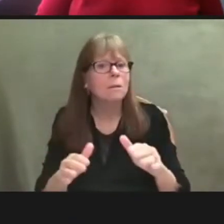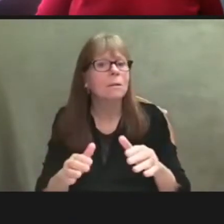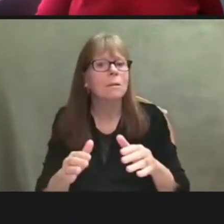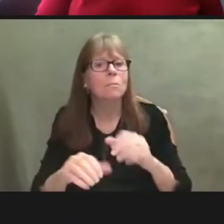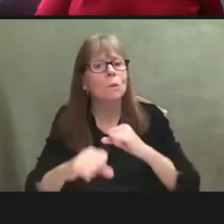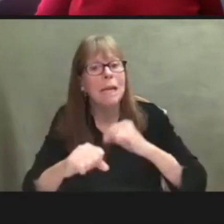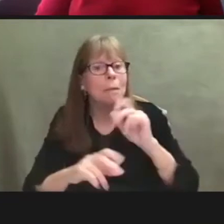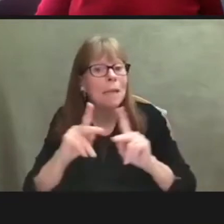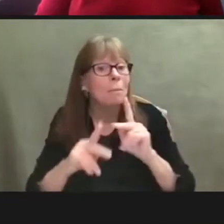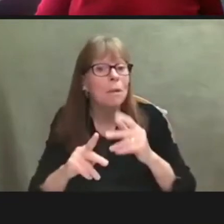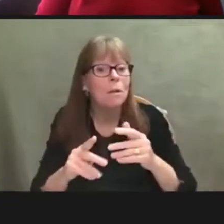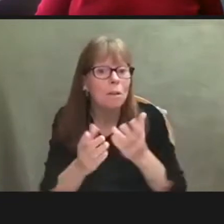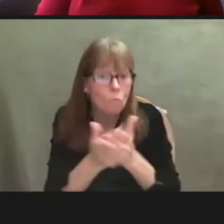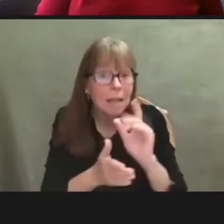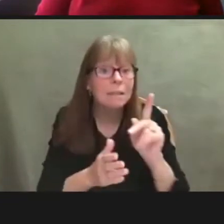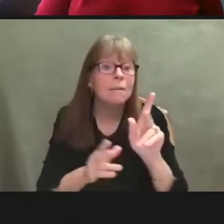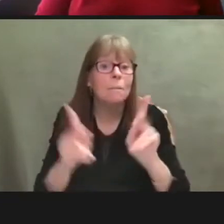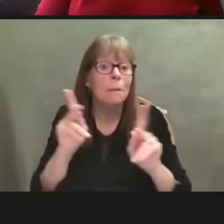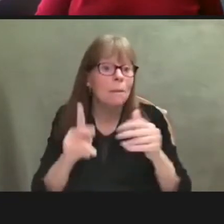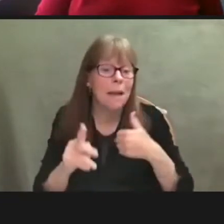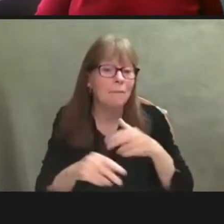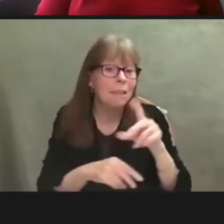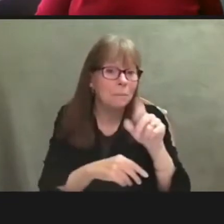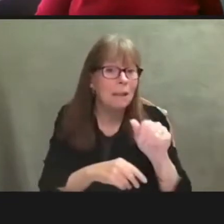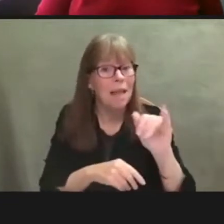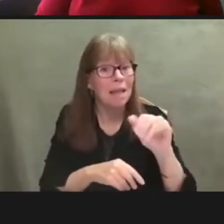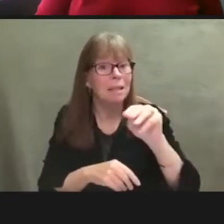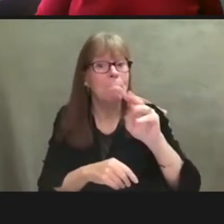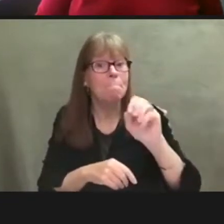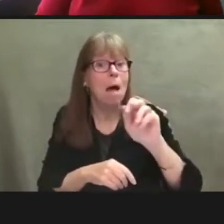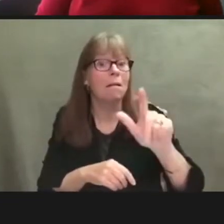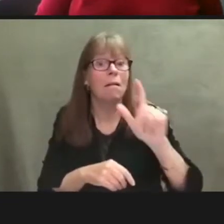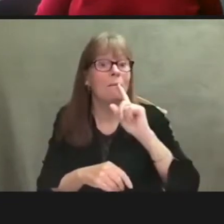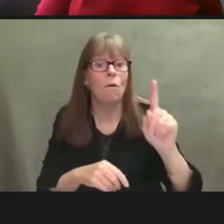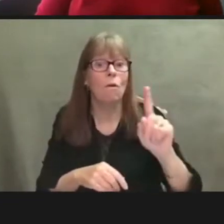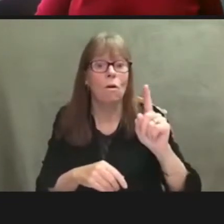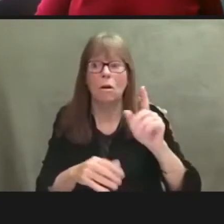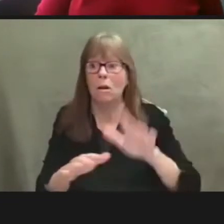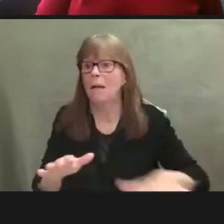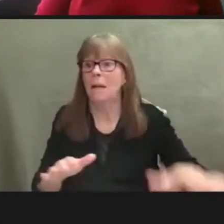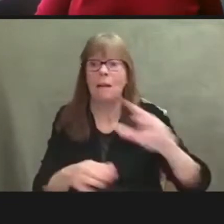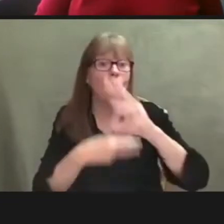It's been the model legislation for legislation throughout the world, comparable legislation.